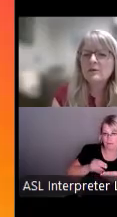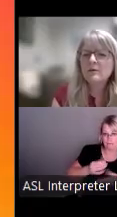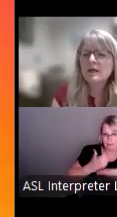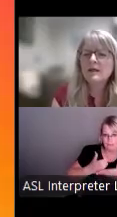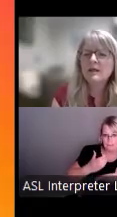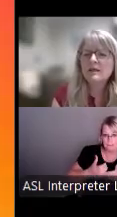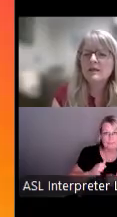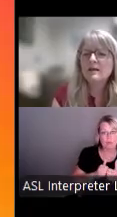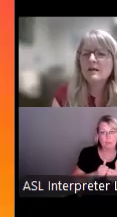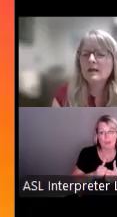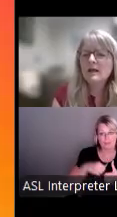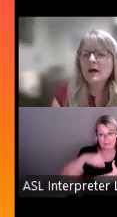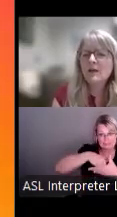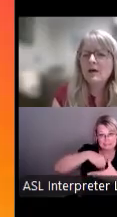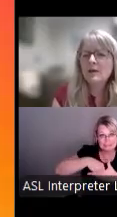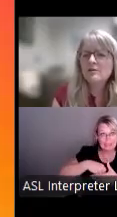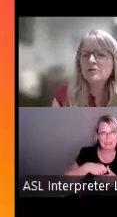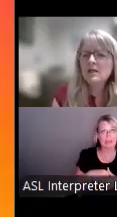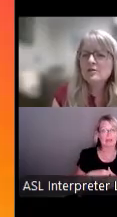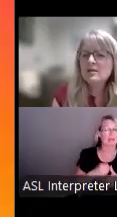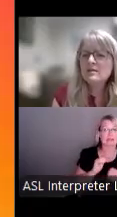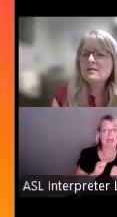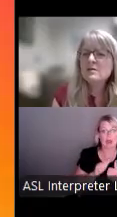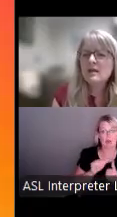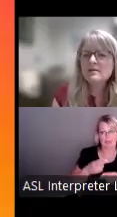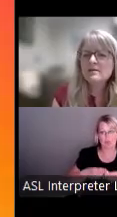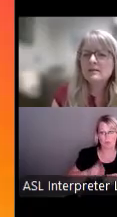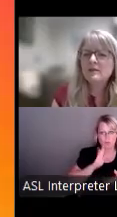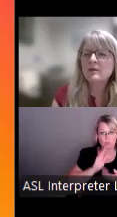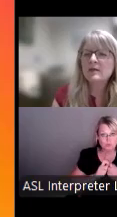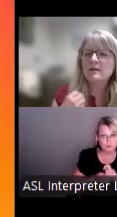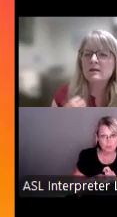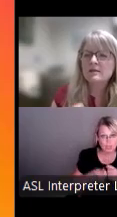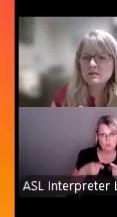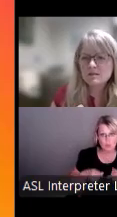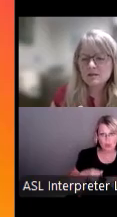liquid in it, and how that weight changes as the liquid is